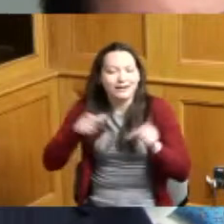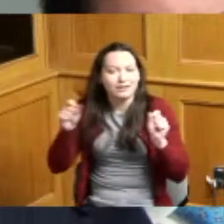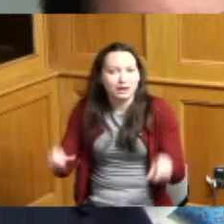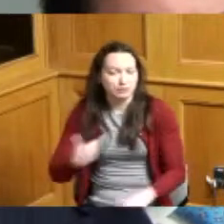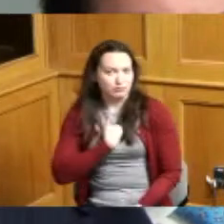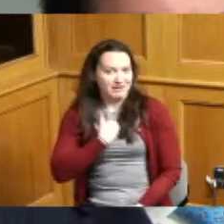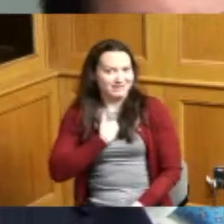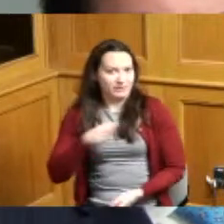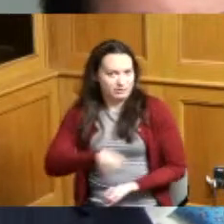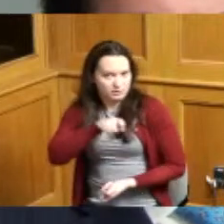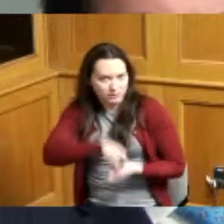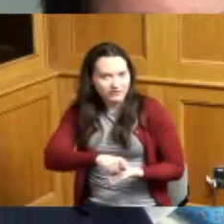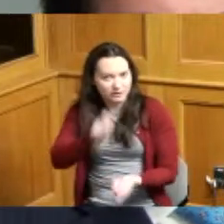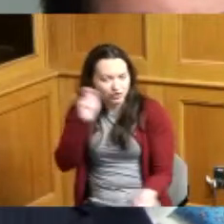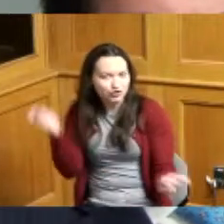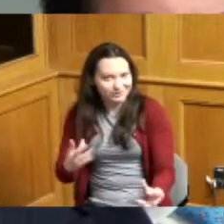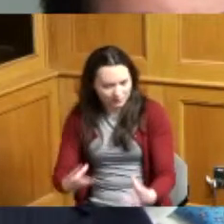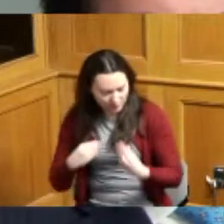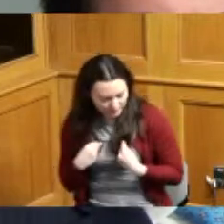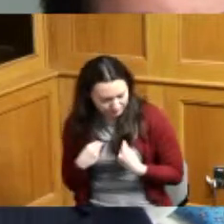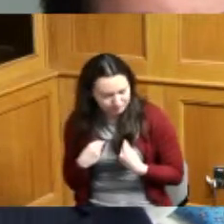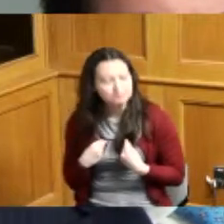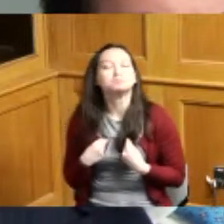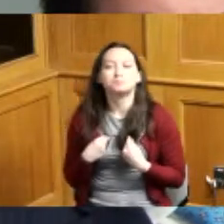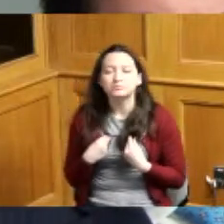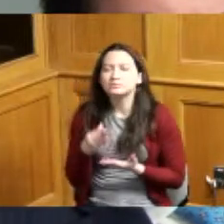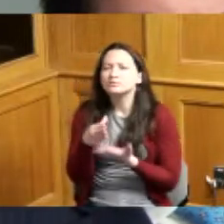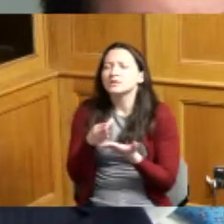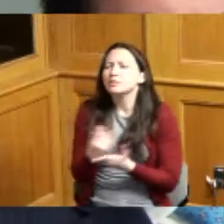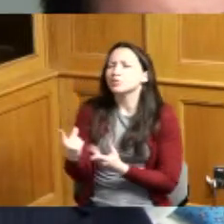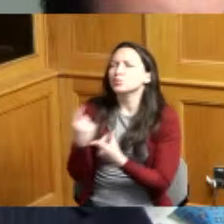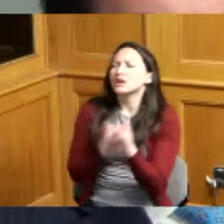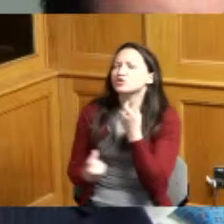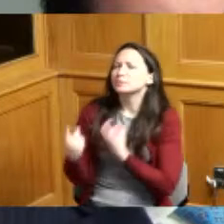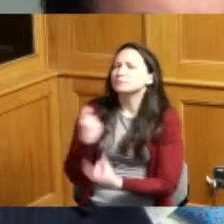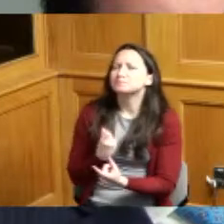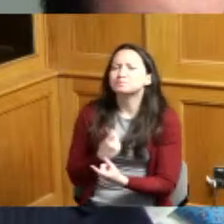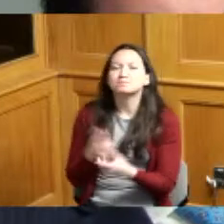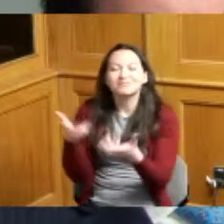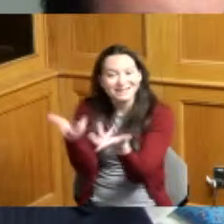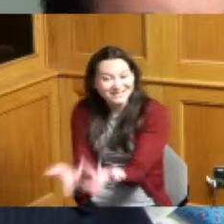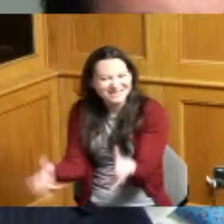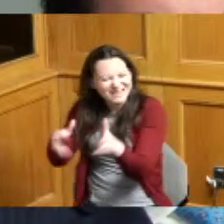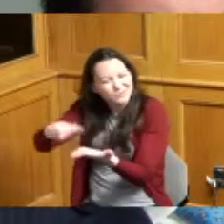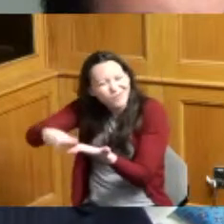specific changes um there was some questions about the the stadium fund and the amount that